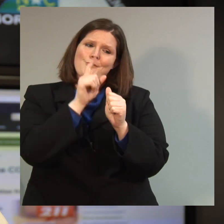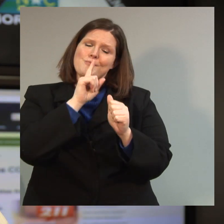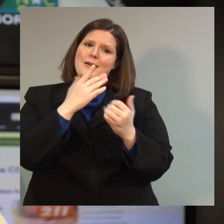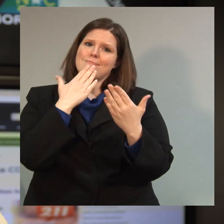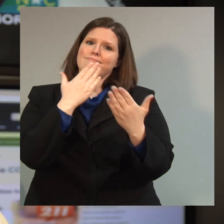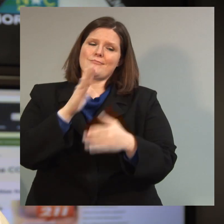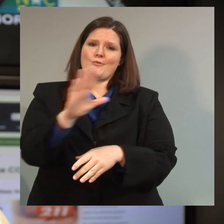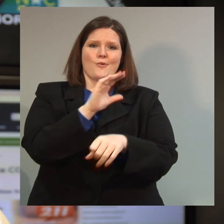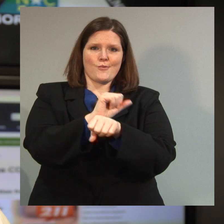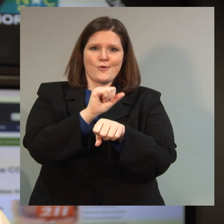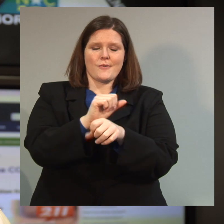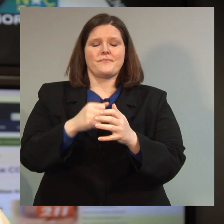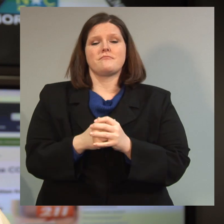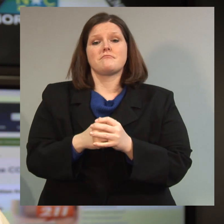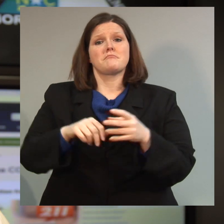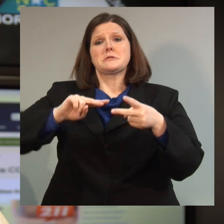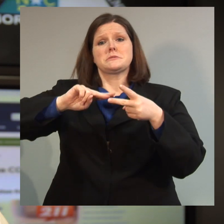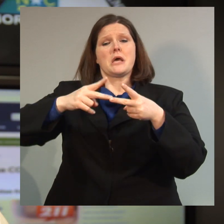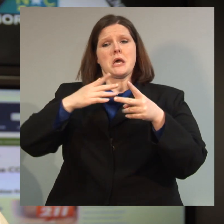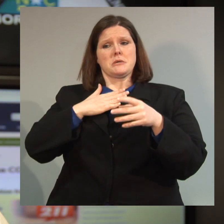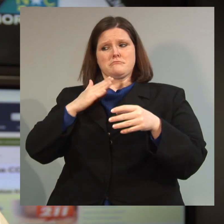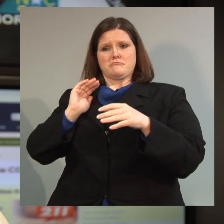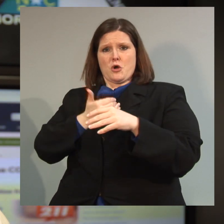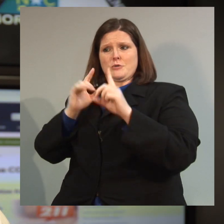Second, we are working to obtain adequate funding.